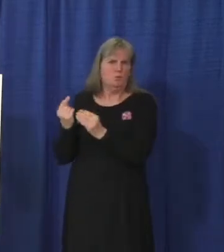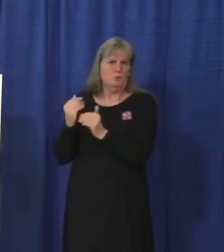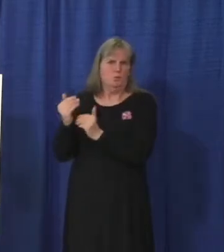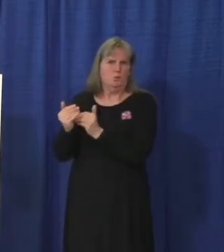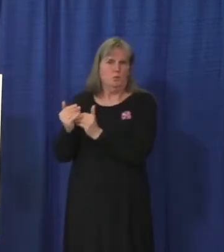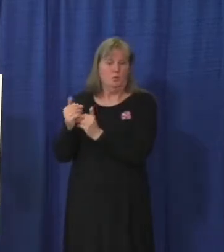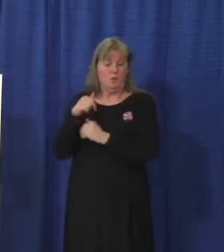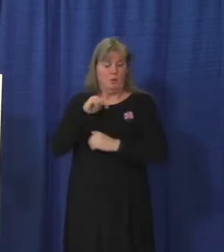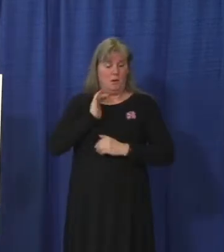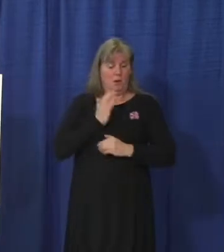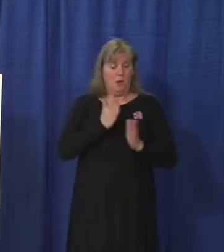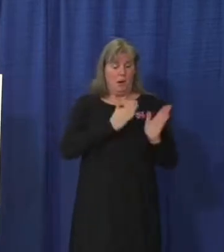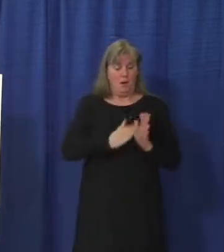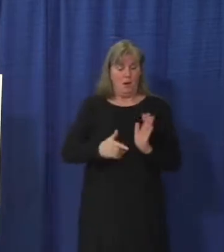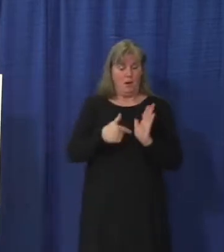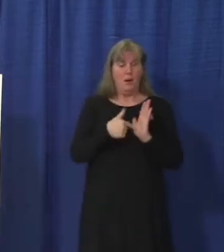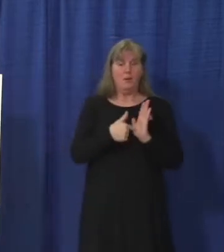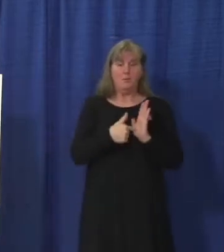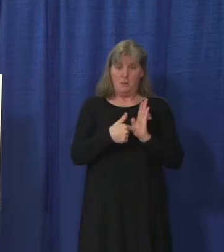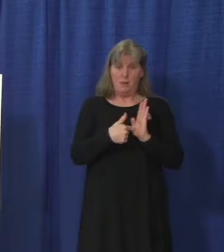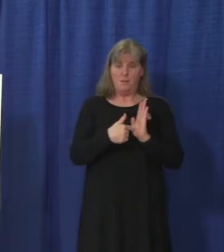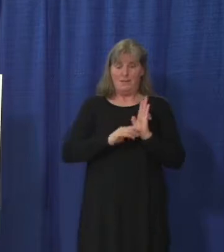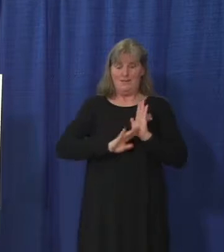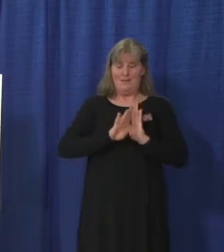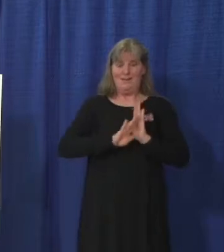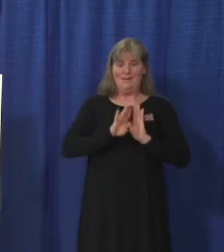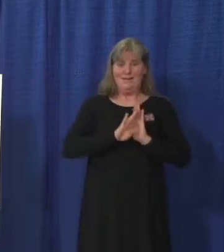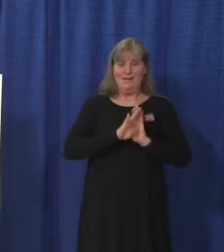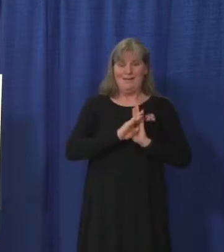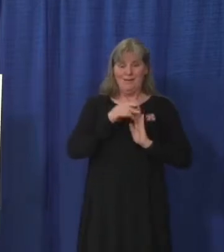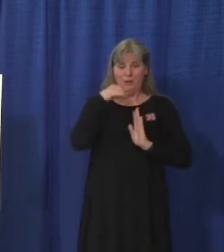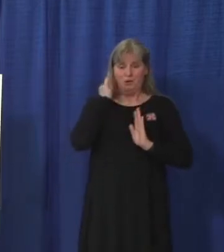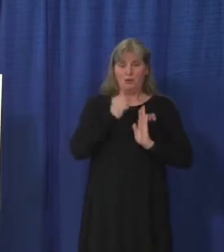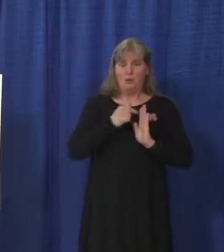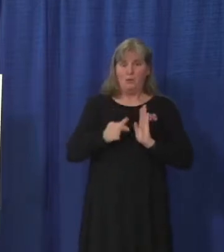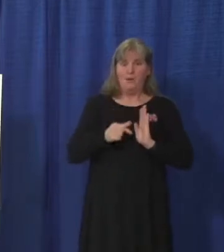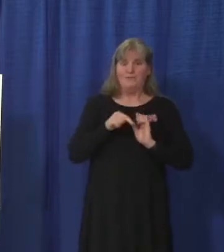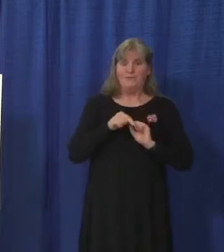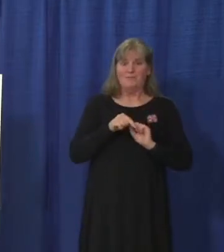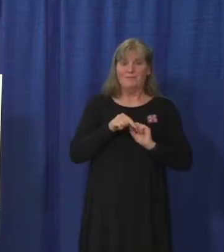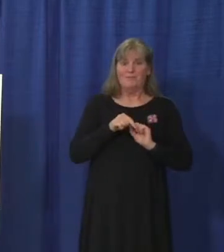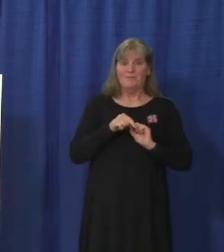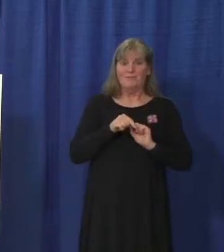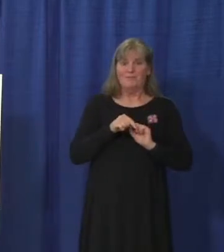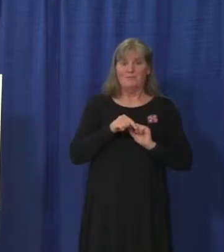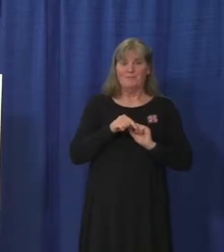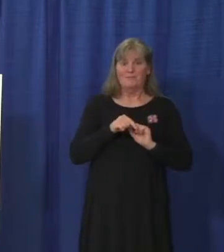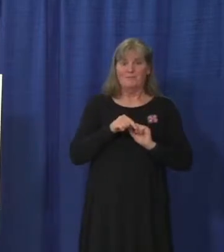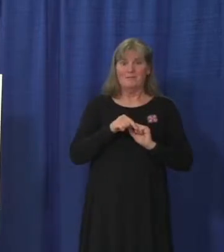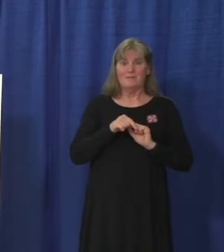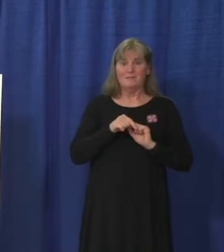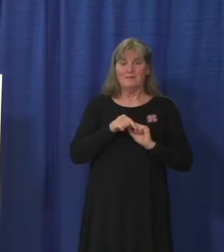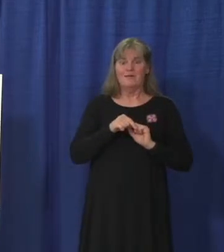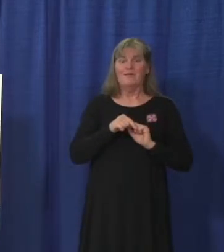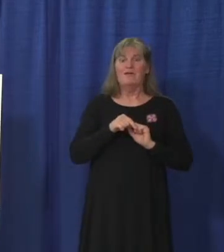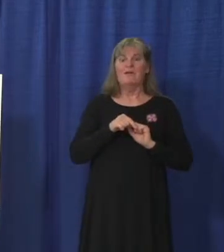being put together by Yukon government, hard-working public servants. And many of the goals that were